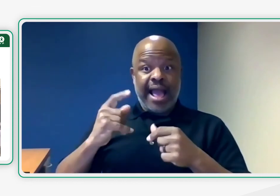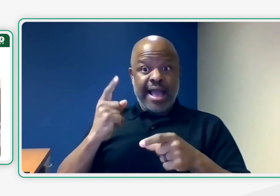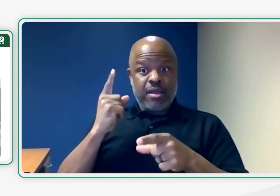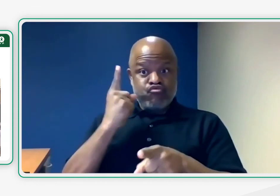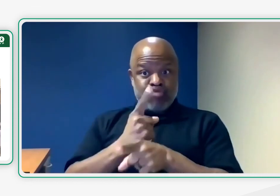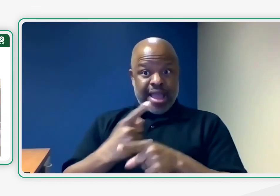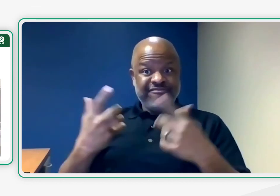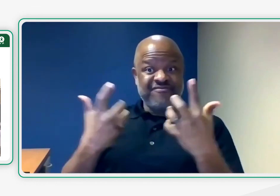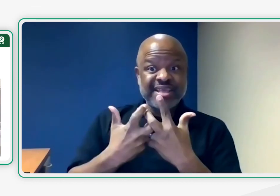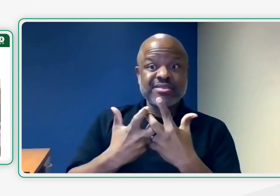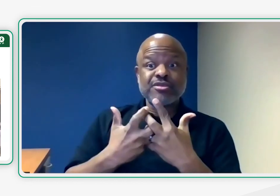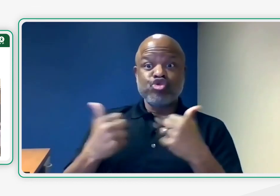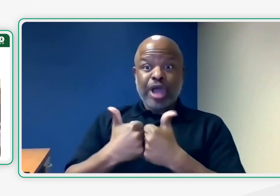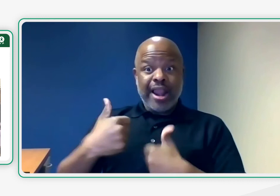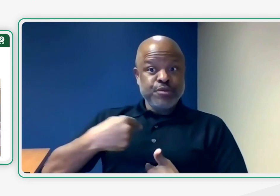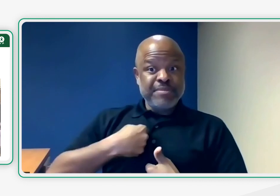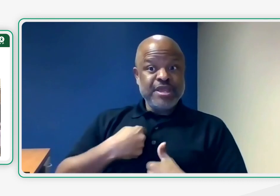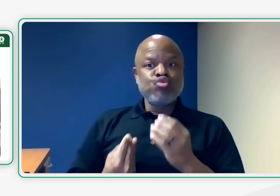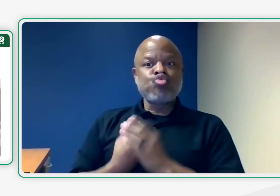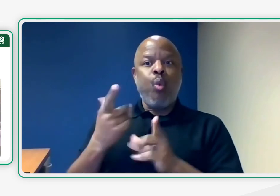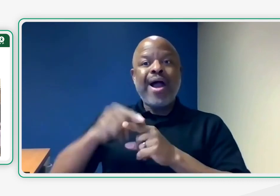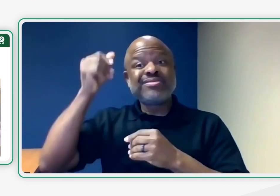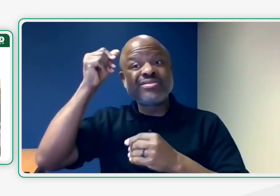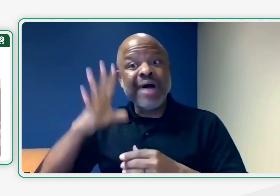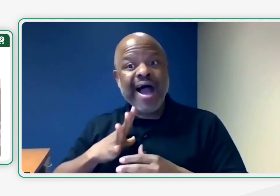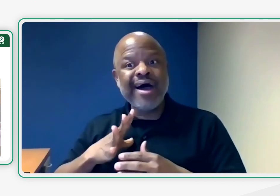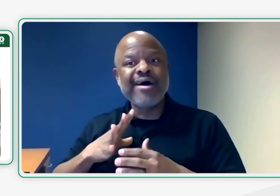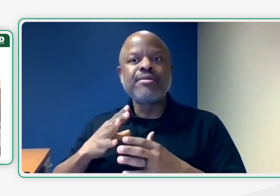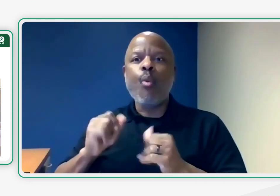and think about the kind of person that I would meet, and if they had the right lifestyle,